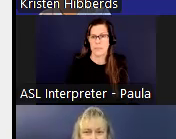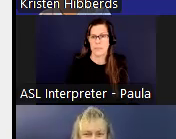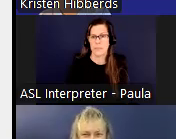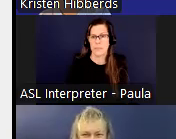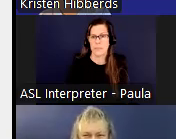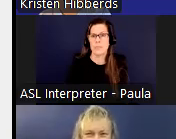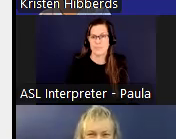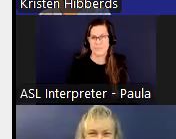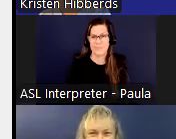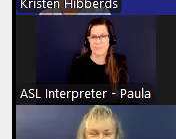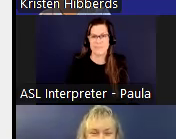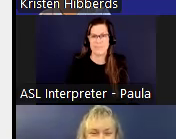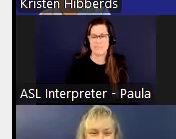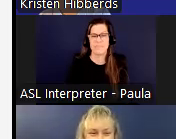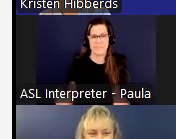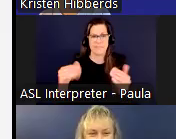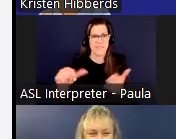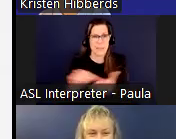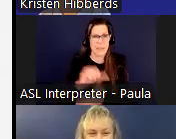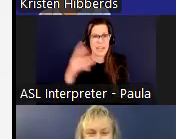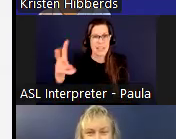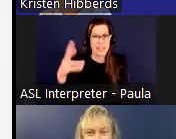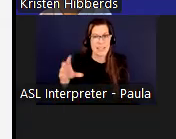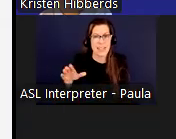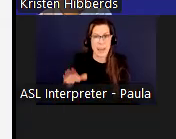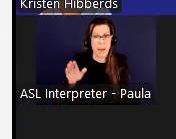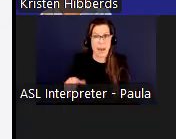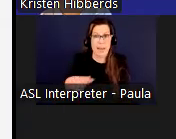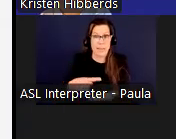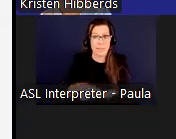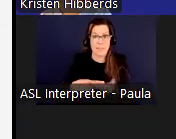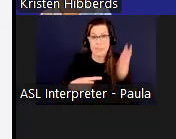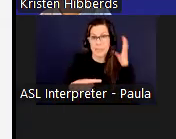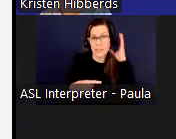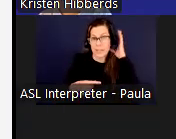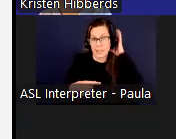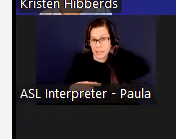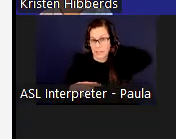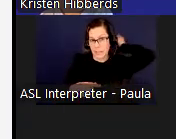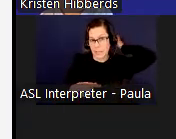And then on page 16 at the bottom where it's talking about informed choice, I,